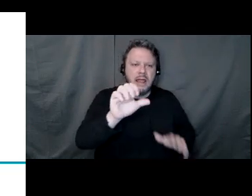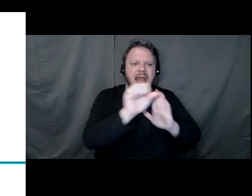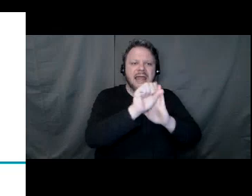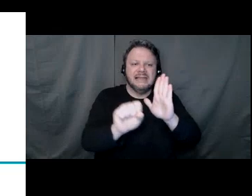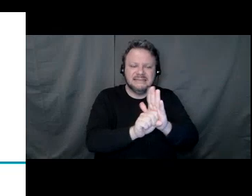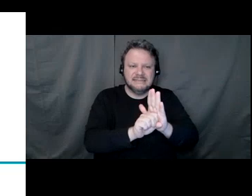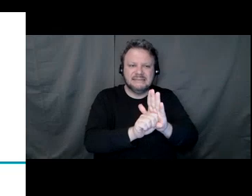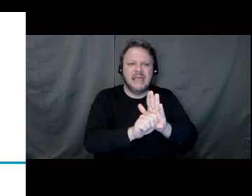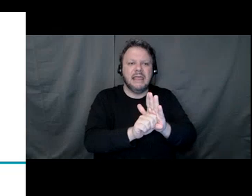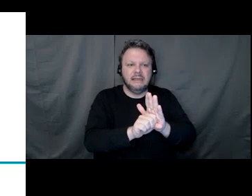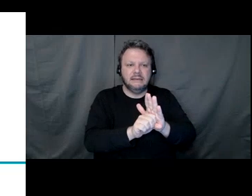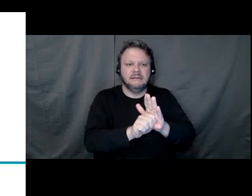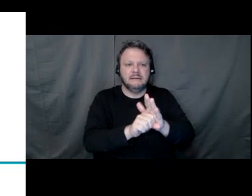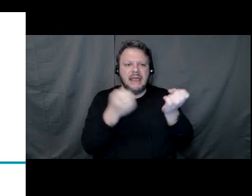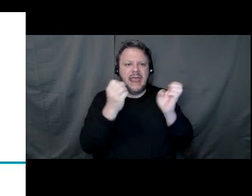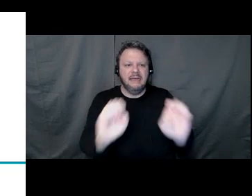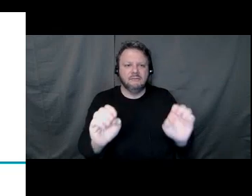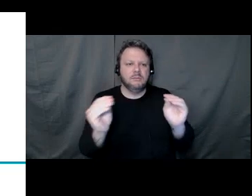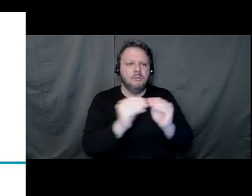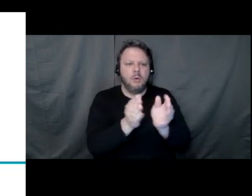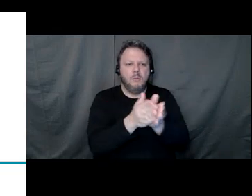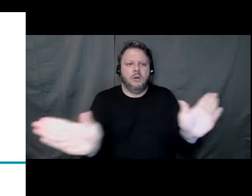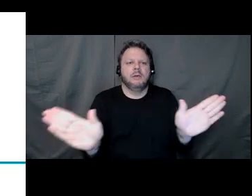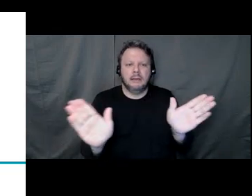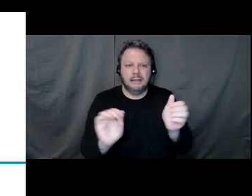statewide digital efforts more broadly through this work.